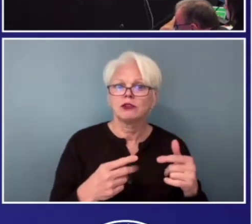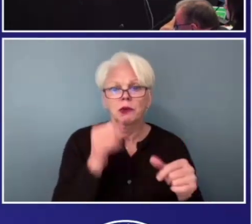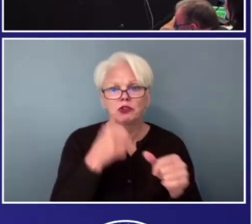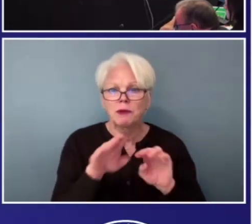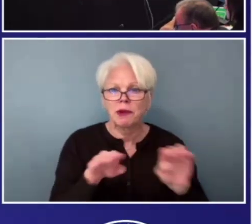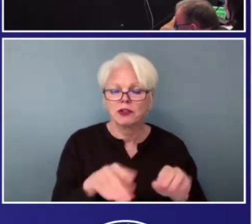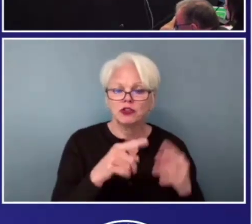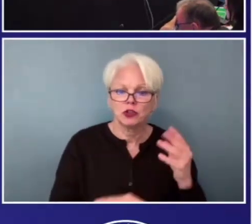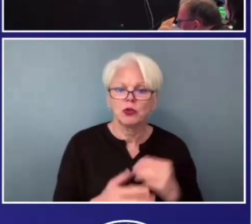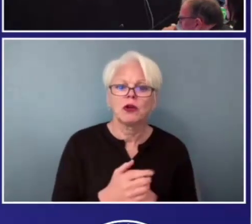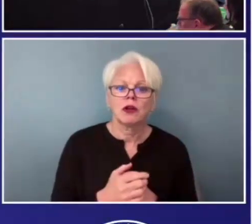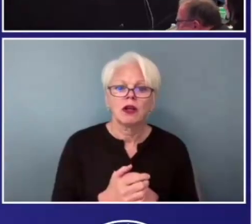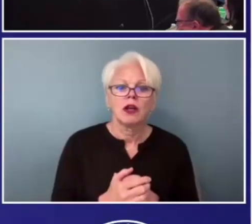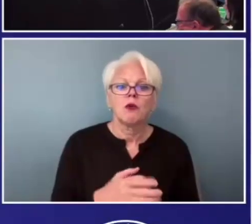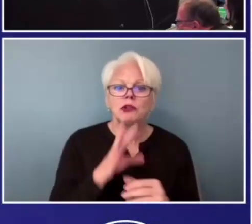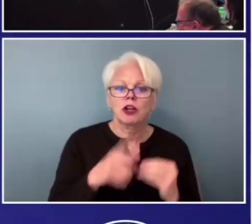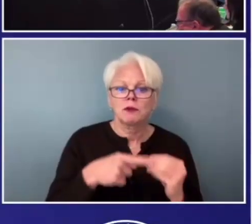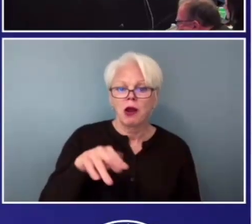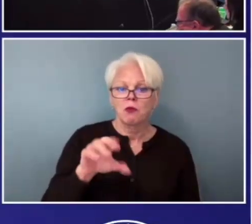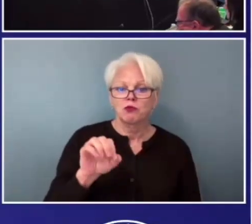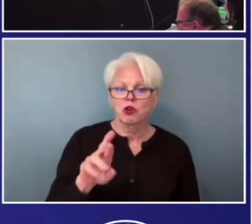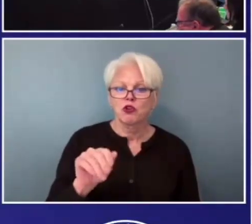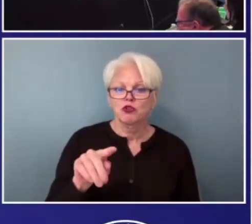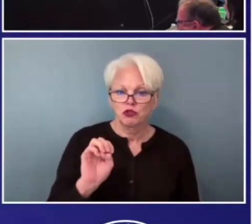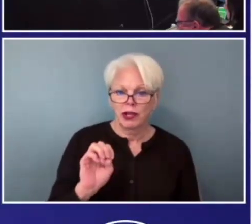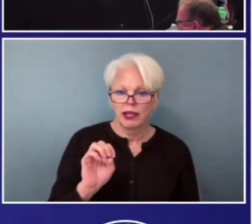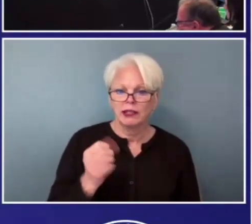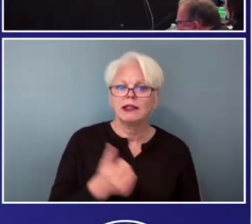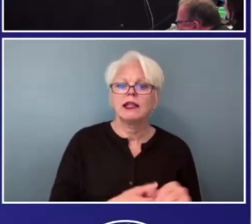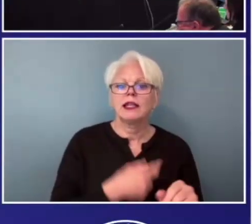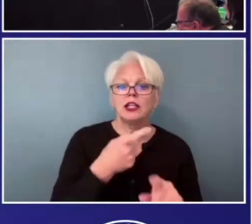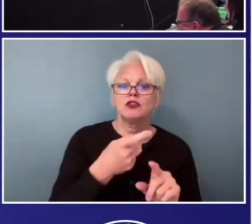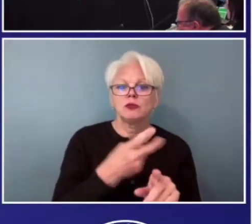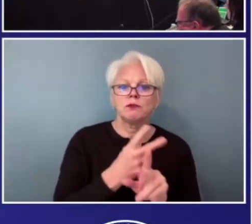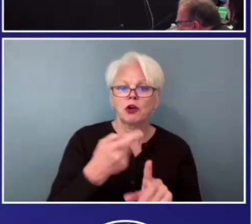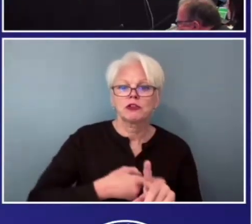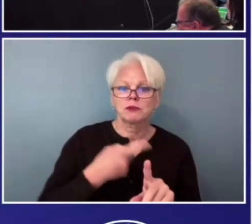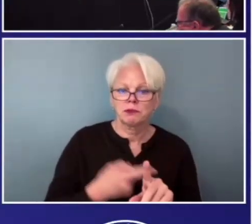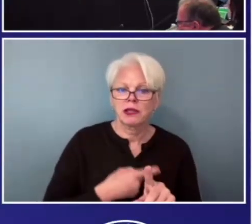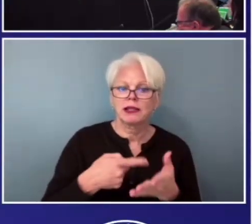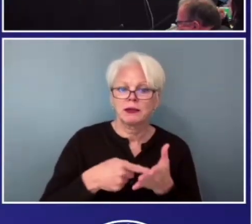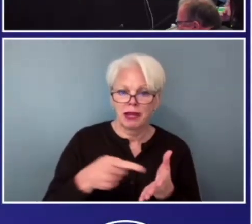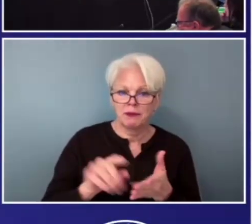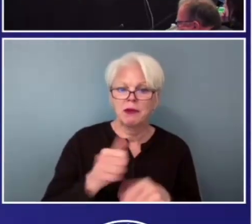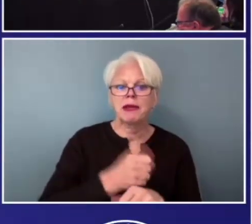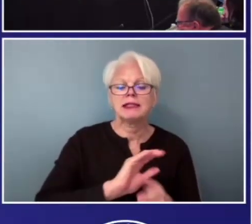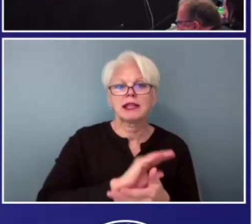borrower's monthly payment based on the amount of loan debt for each borrower when tax filing status is married filing